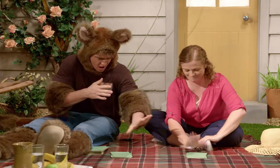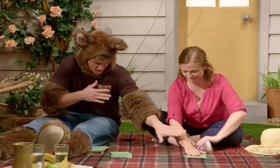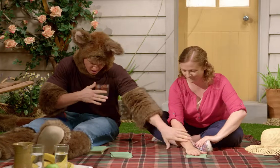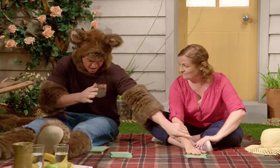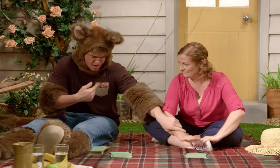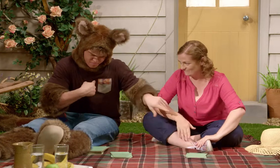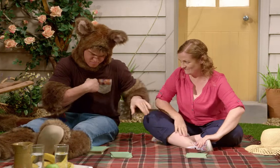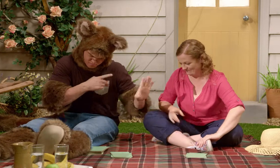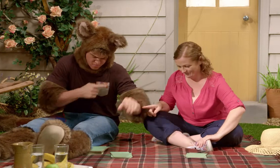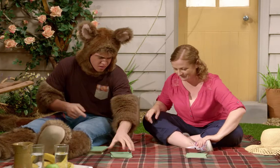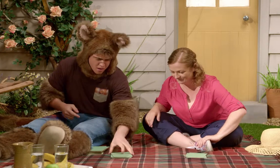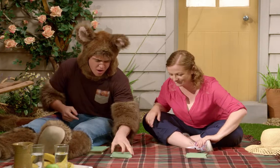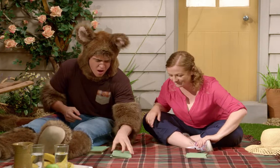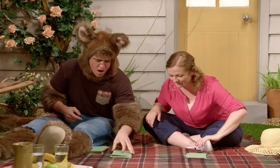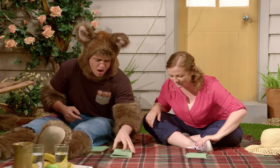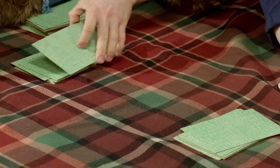Oh I go, I'm going, no? I'm first.